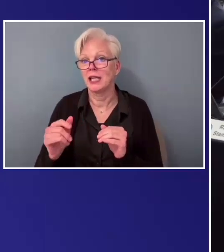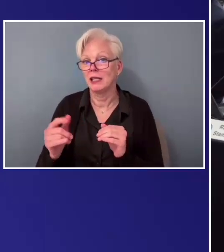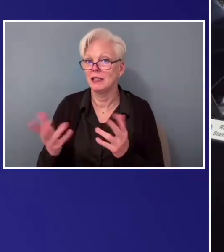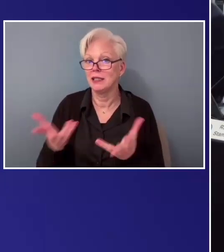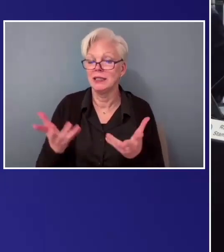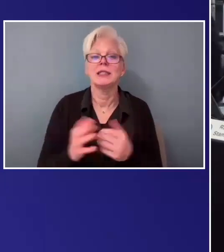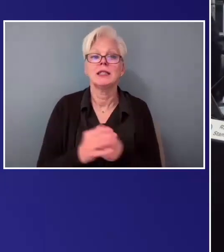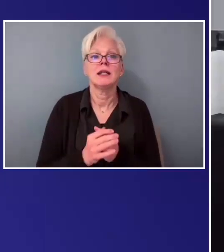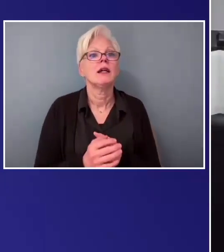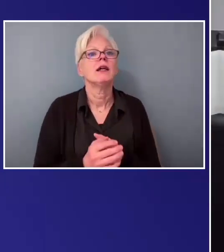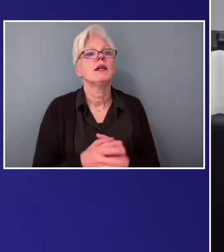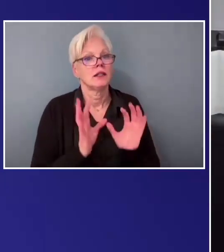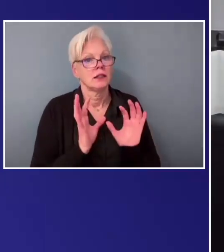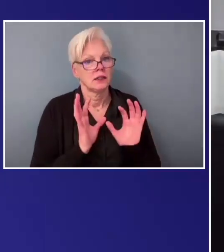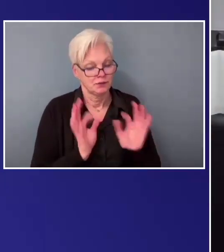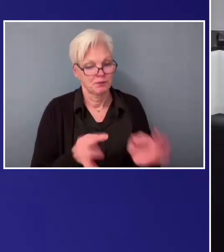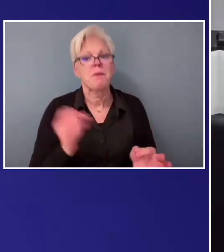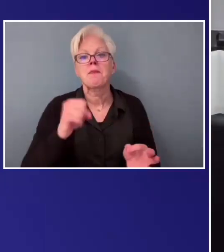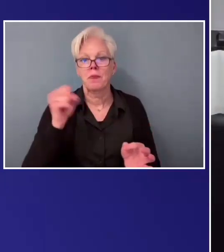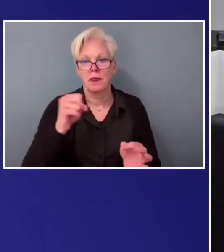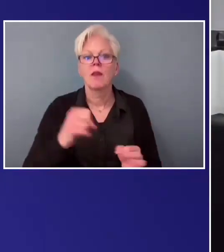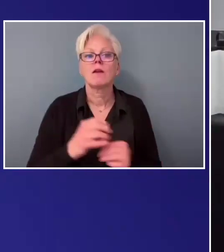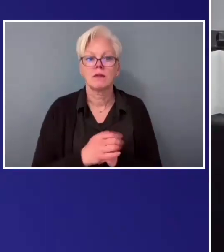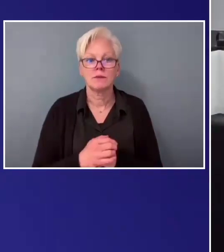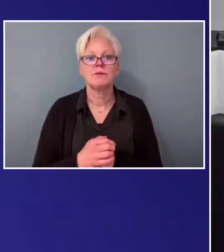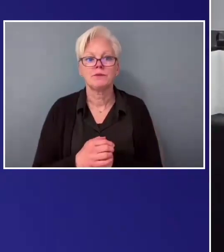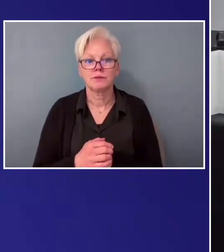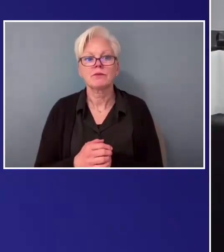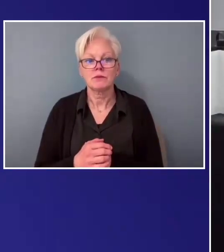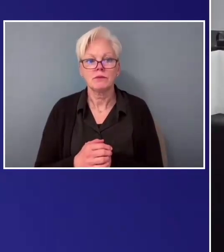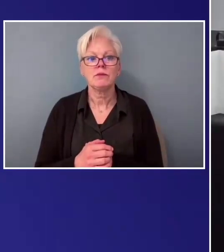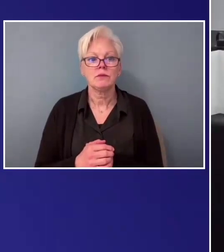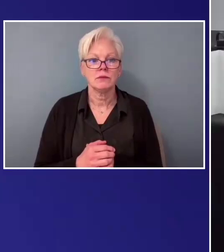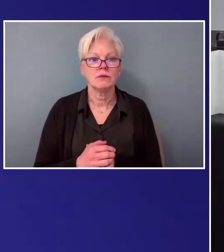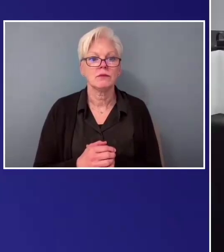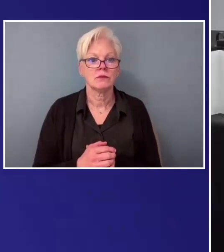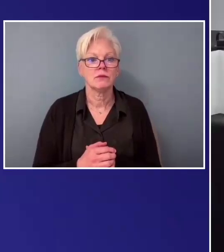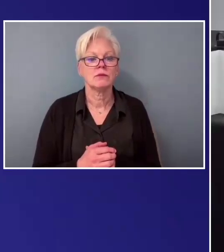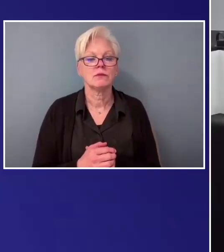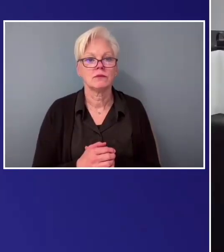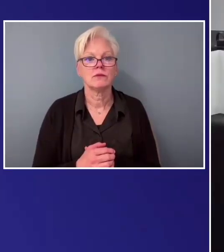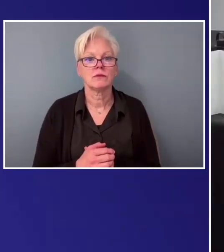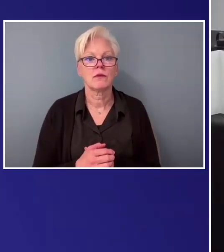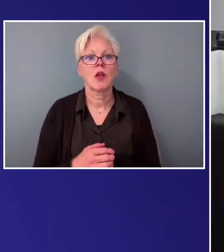Yeah, absolutely there has. We, we looked at the,